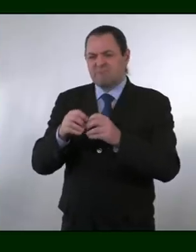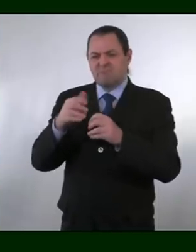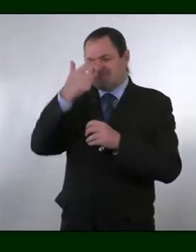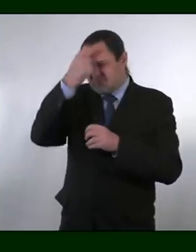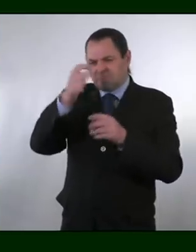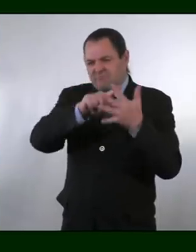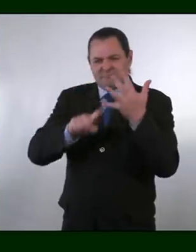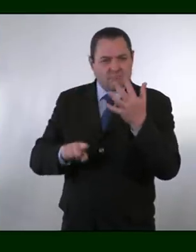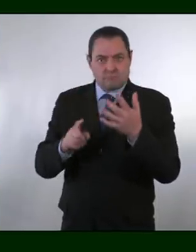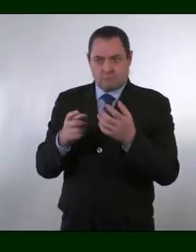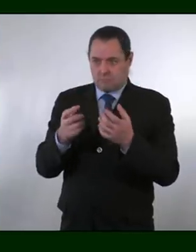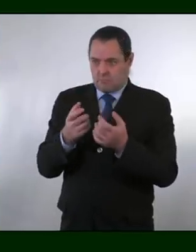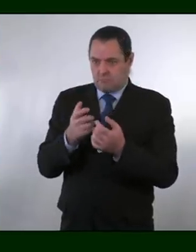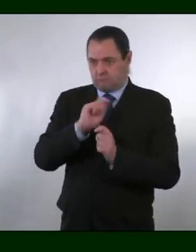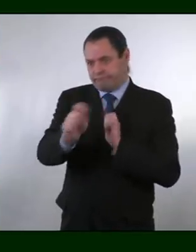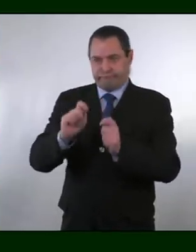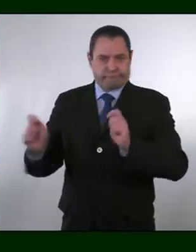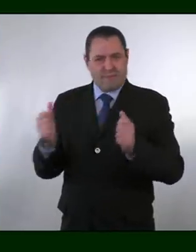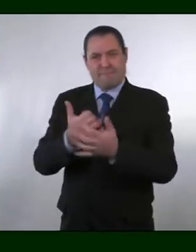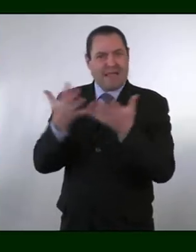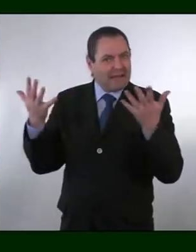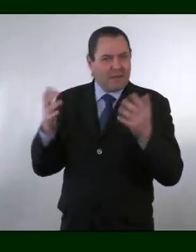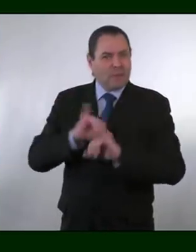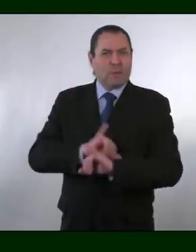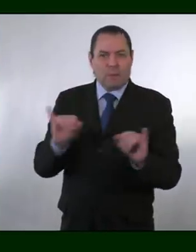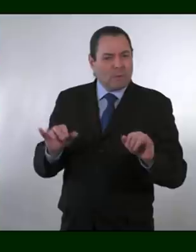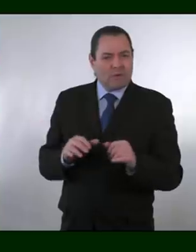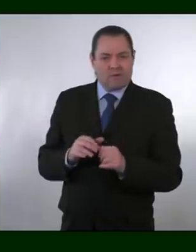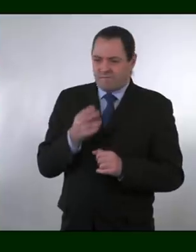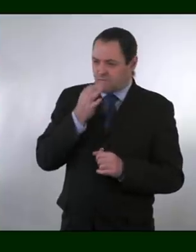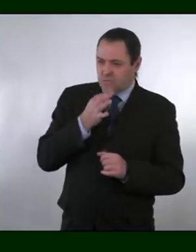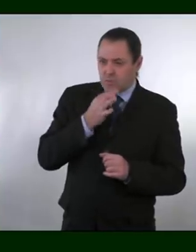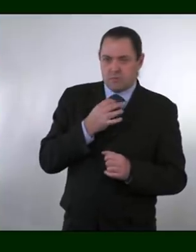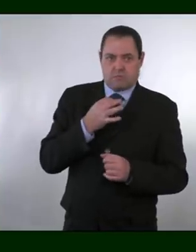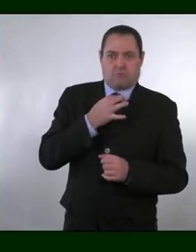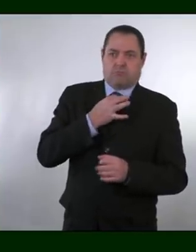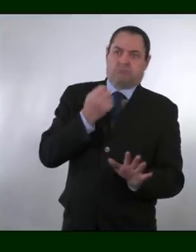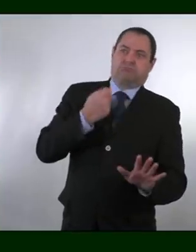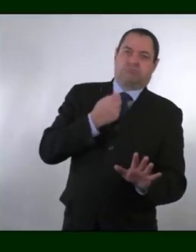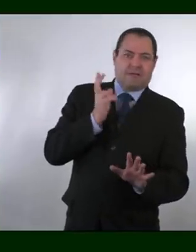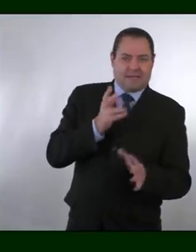hon. Friend throw the industry a lifeline by ensuring that the Government taskforce reports